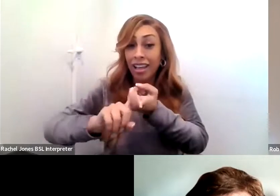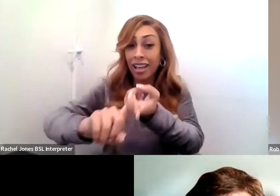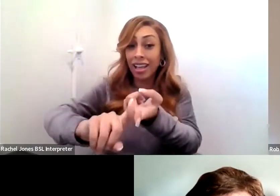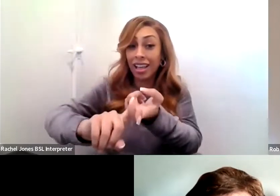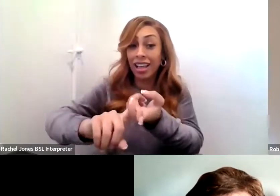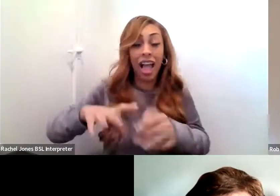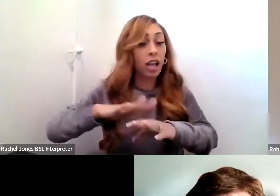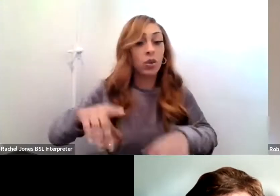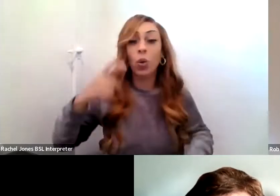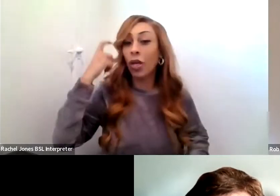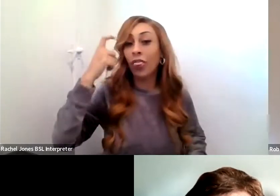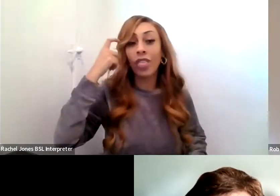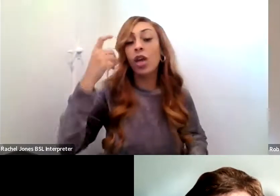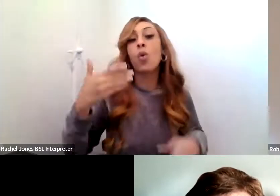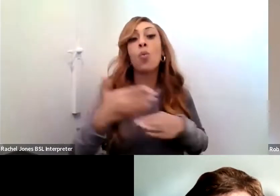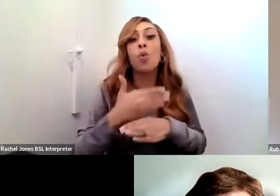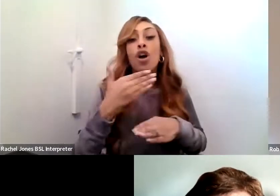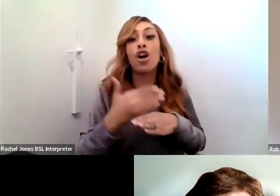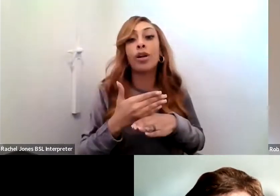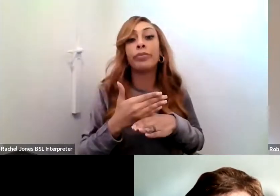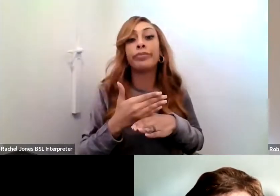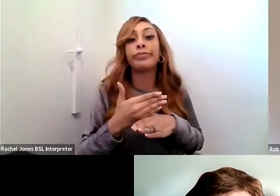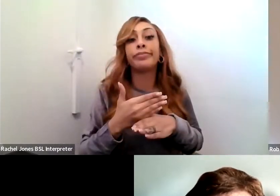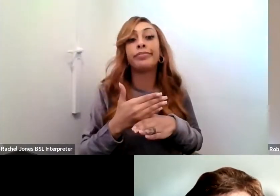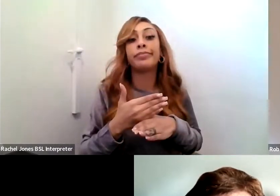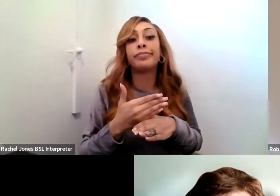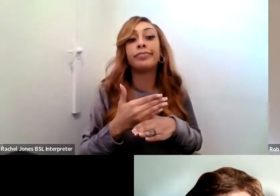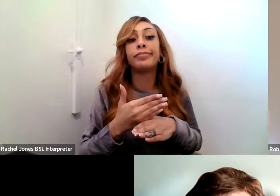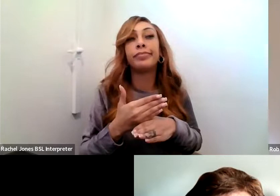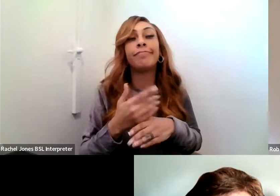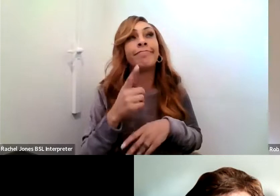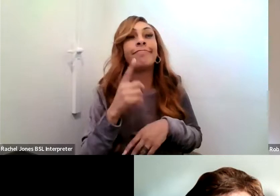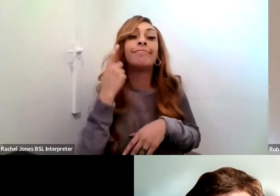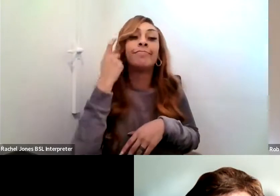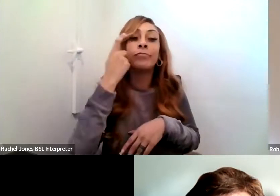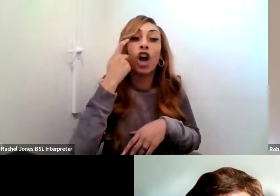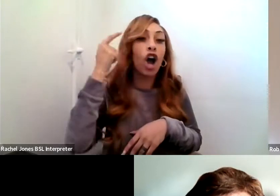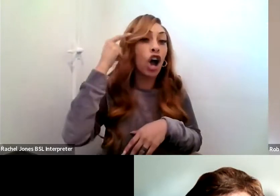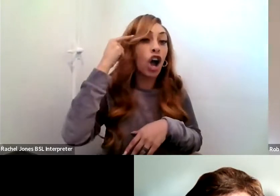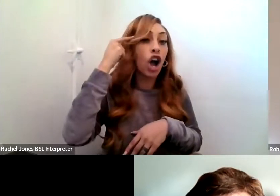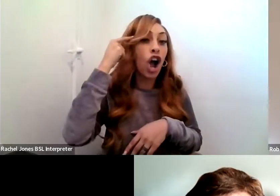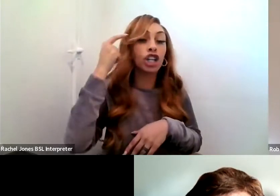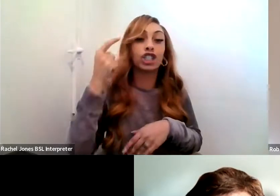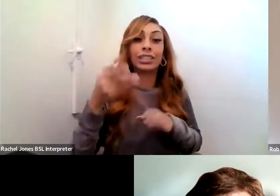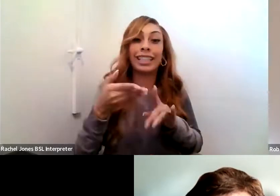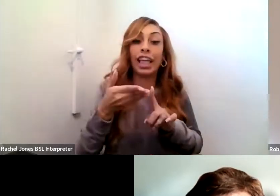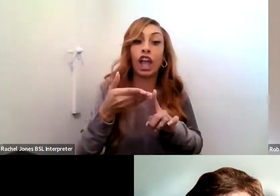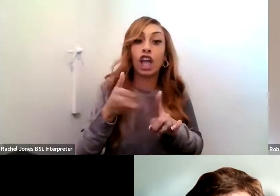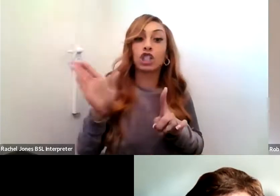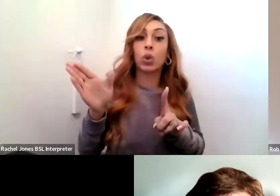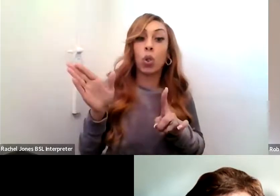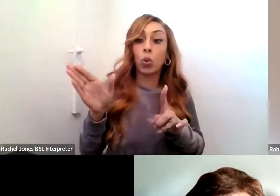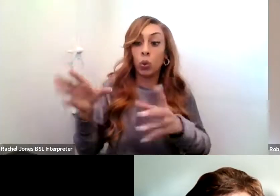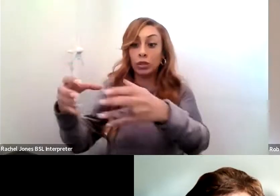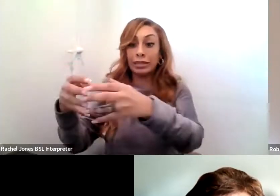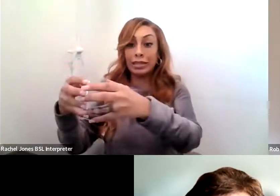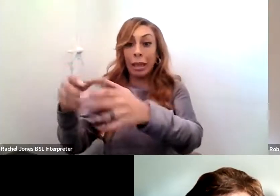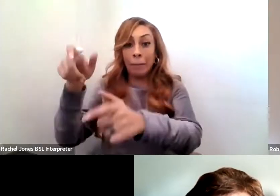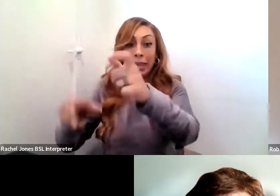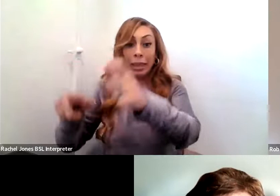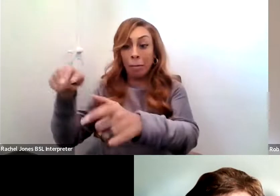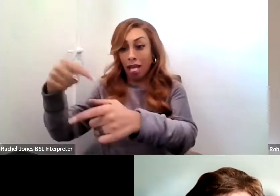work that consciously excludes a range of people from experiencing it